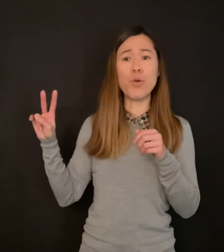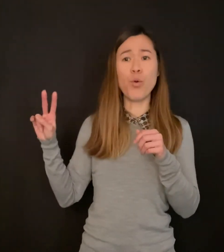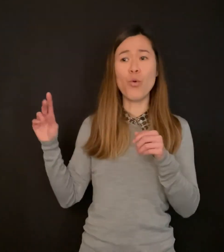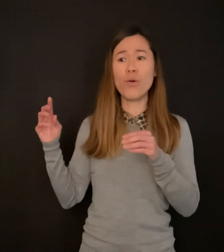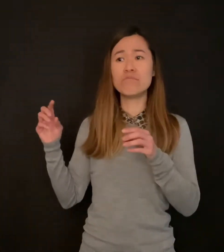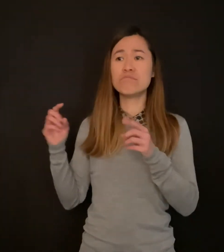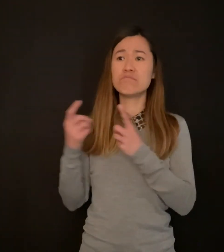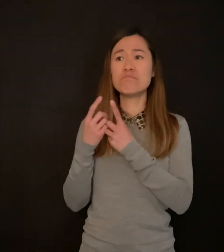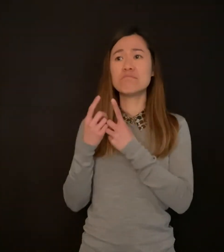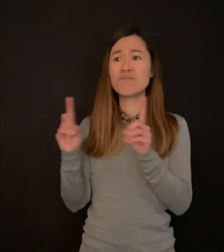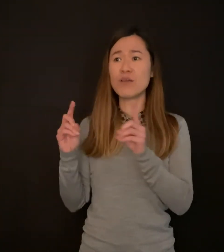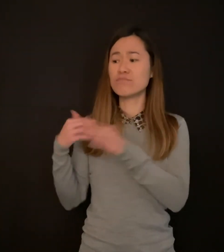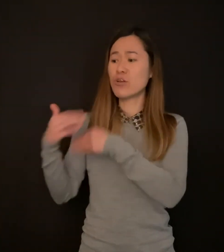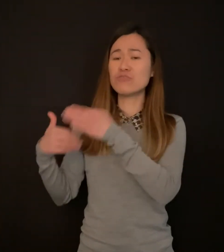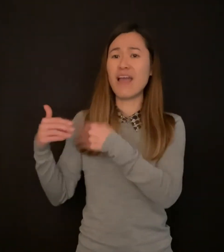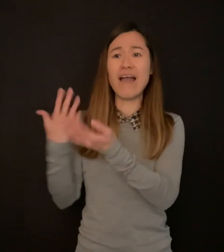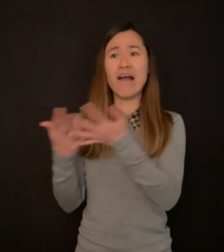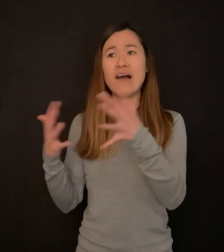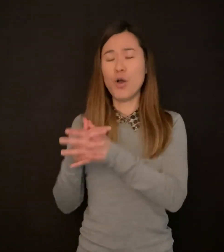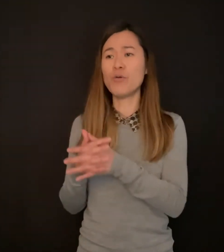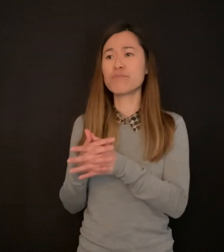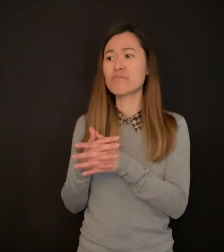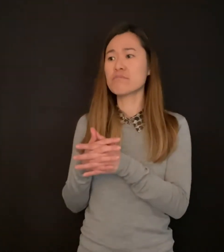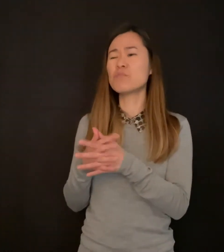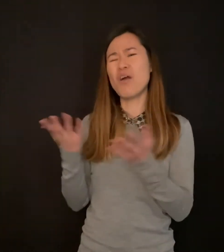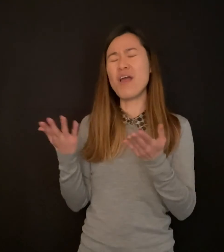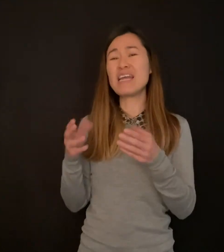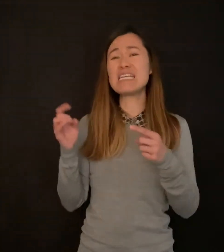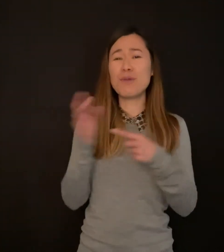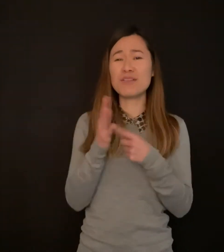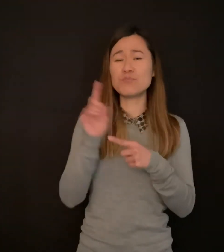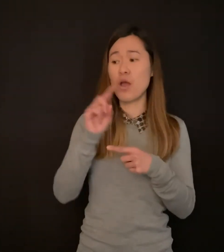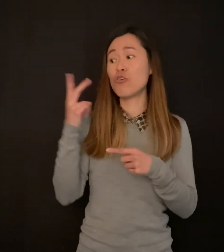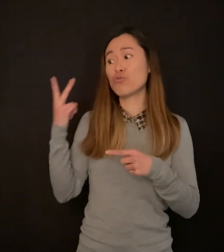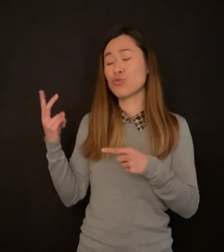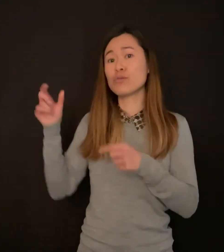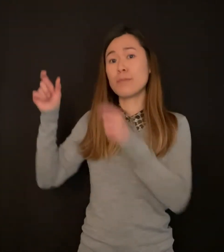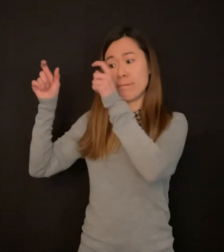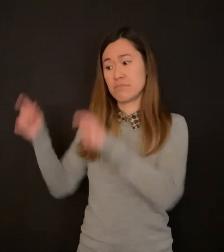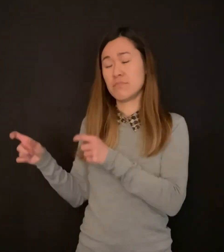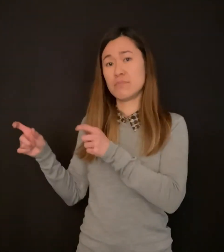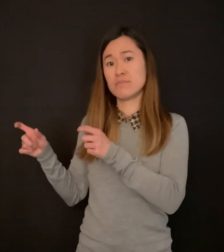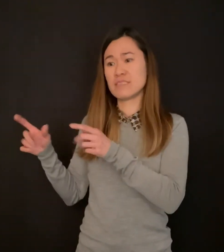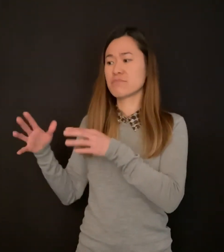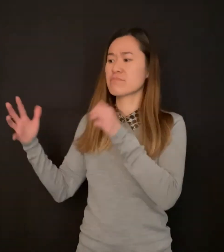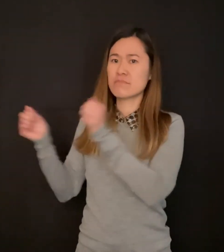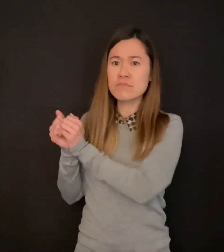That's how people can become judgy and critical and blame you, it can be negative.